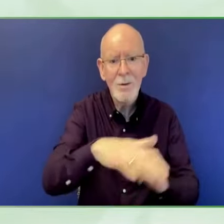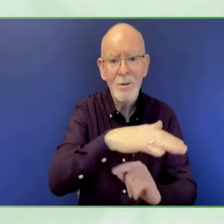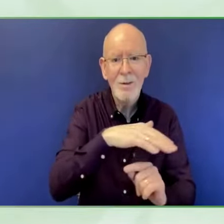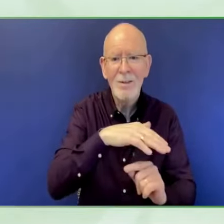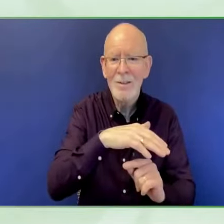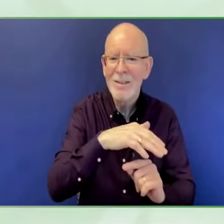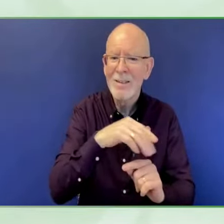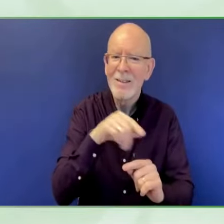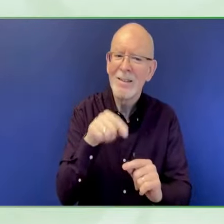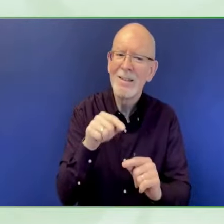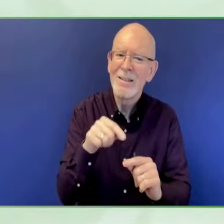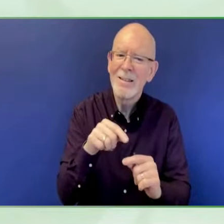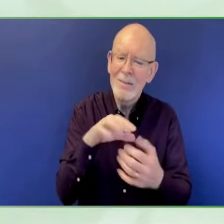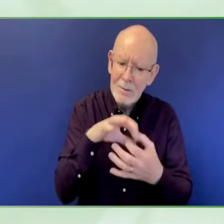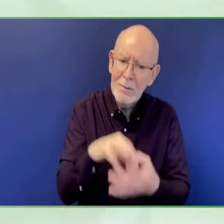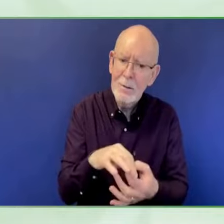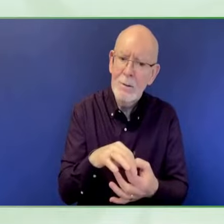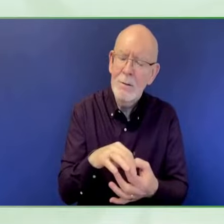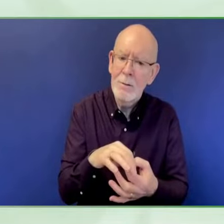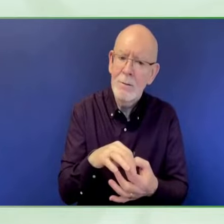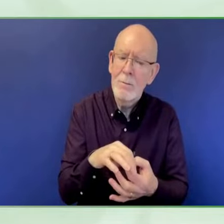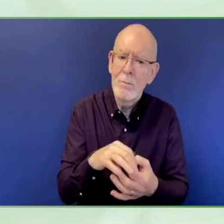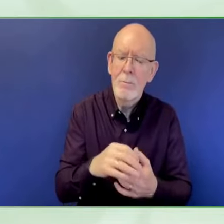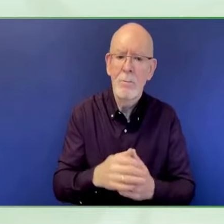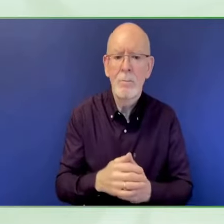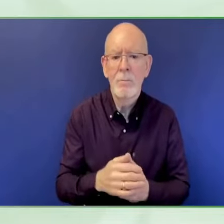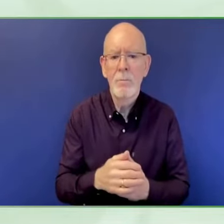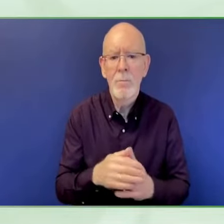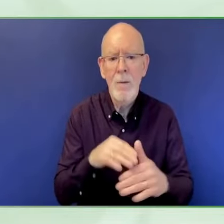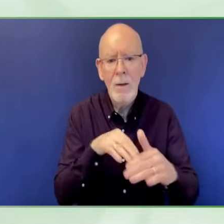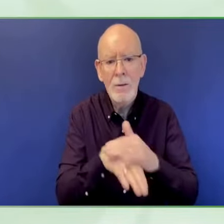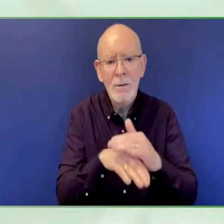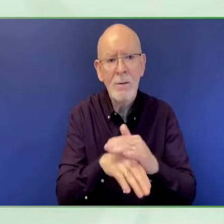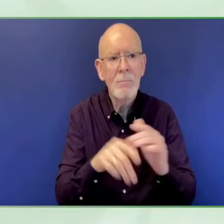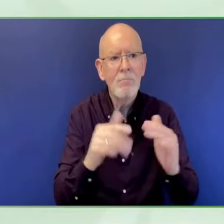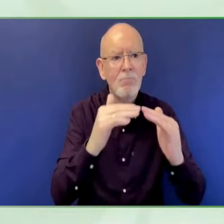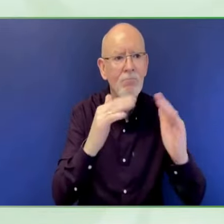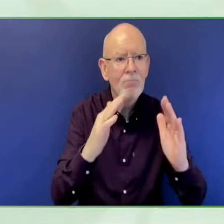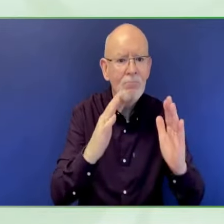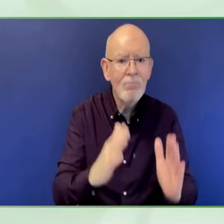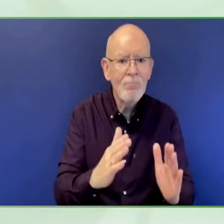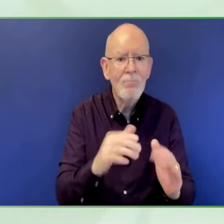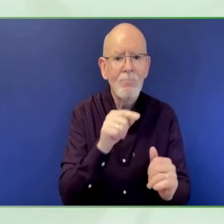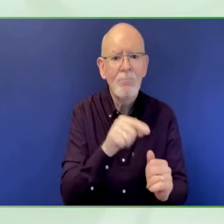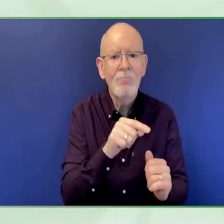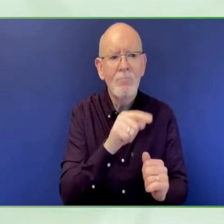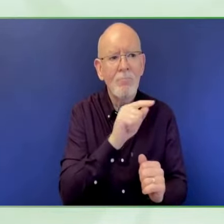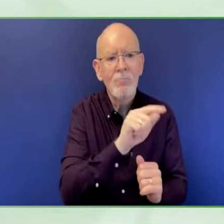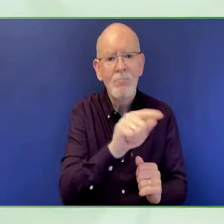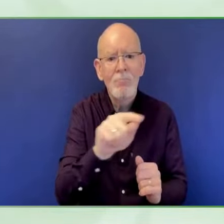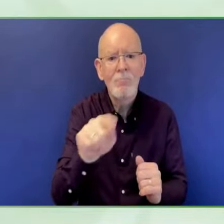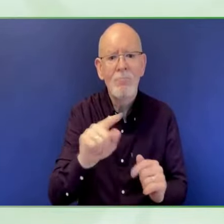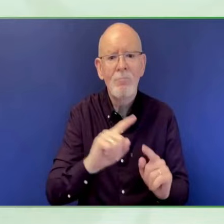It's the housing safe, accessible and affordable to us?